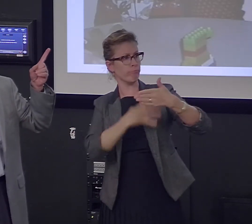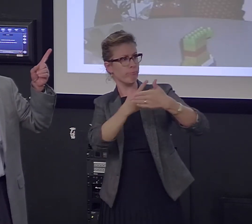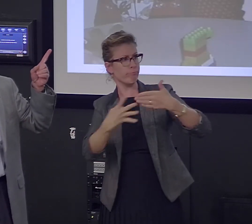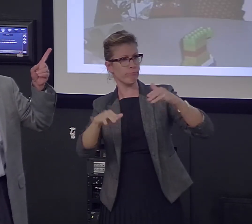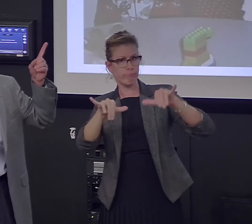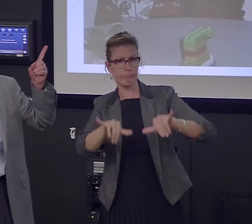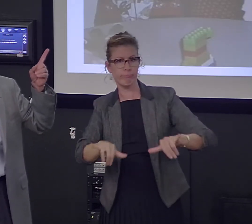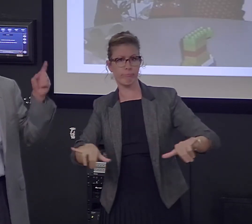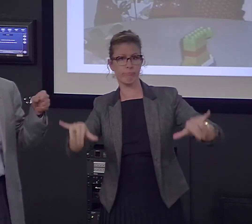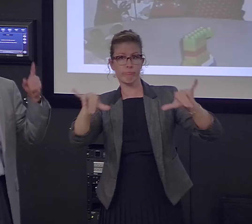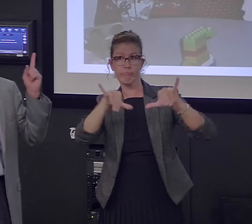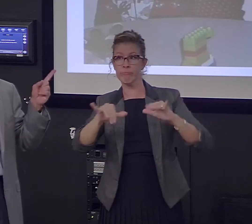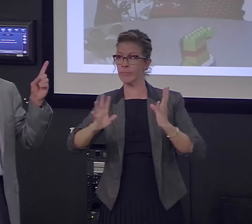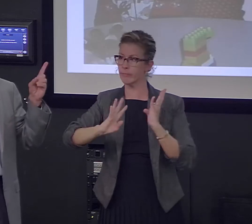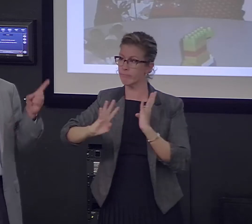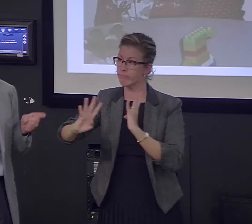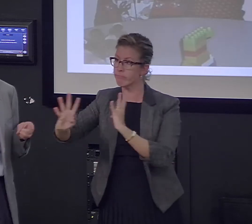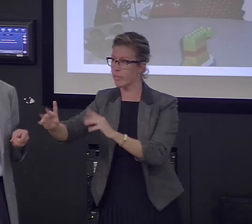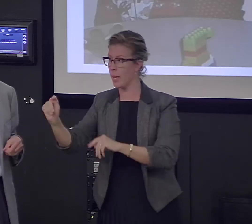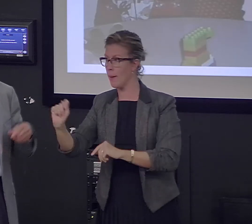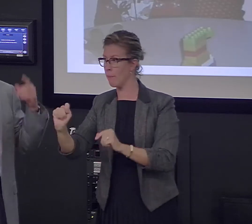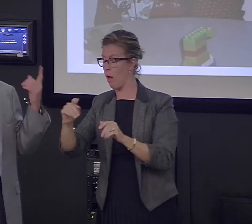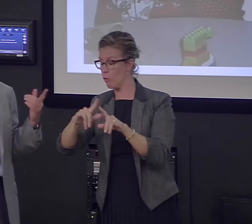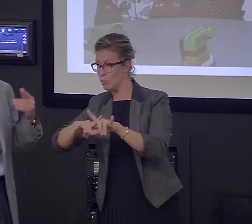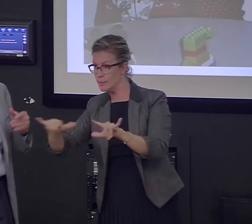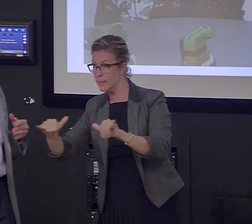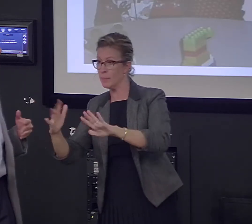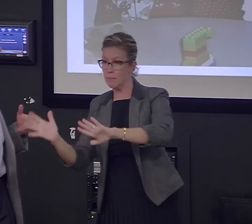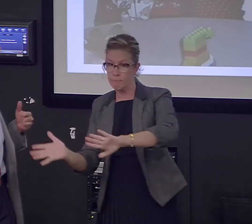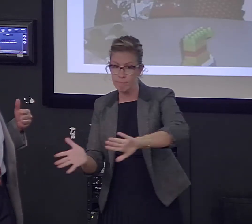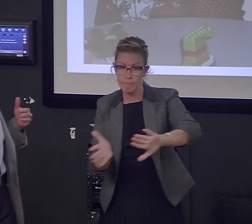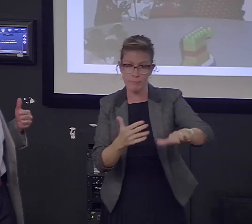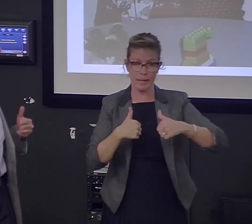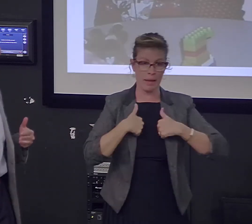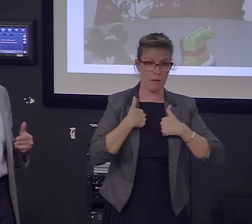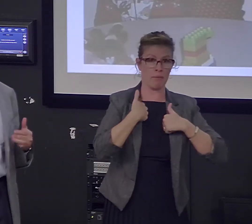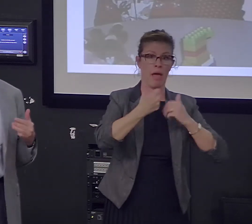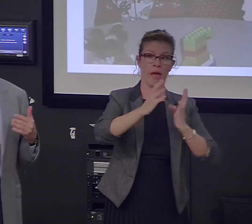at the same time they were fed at the same time they were bathed at the same time.